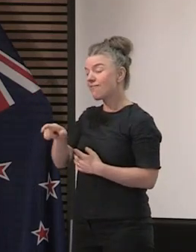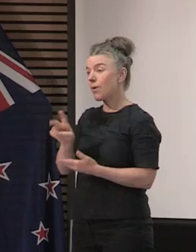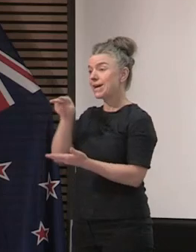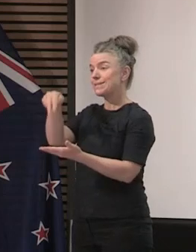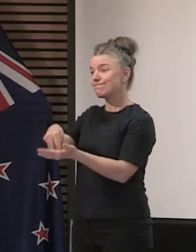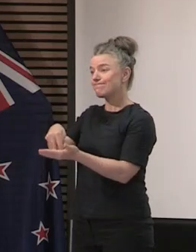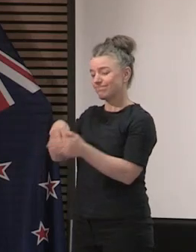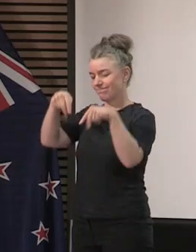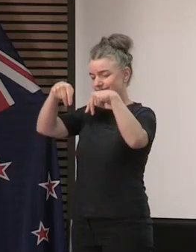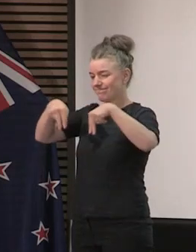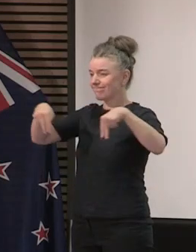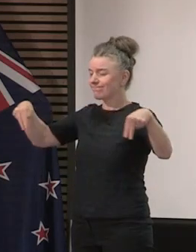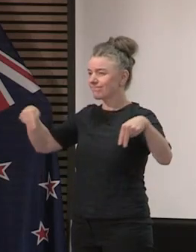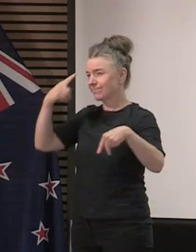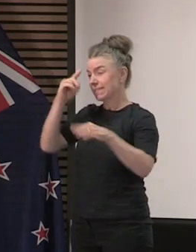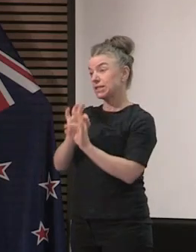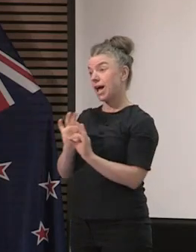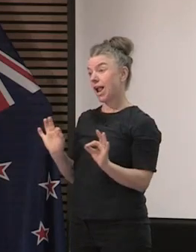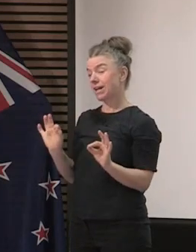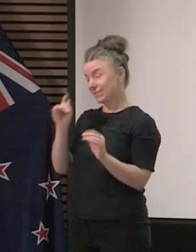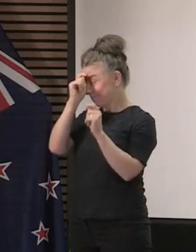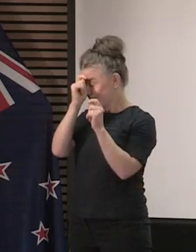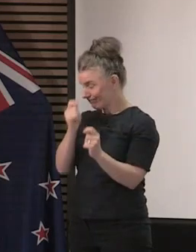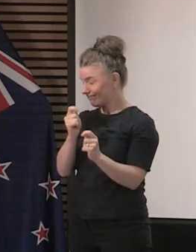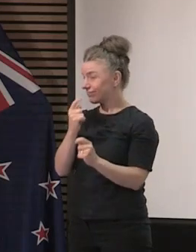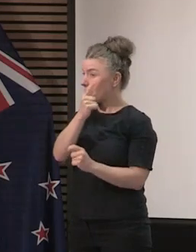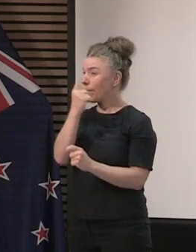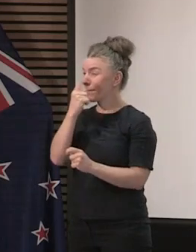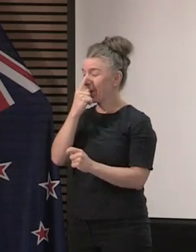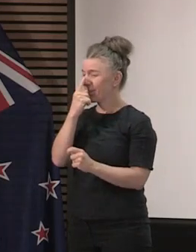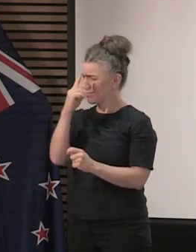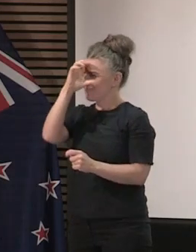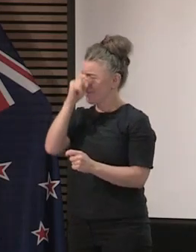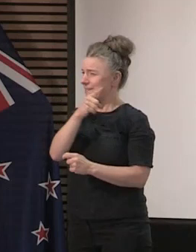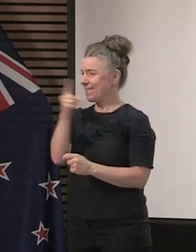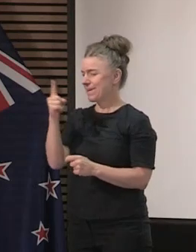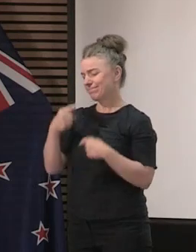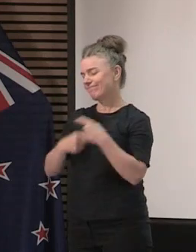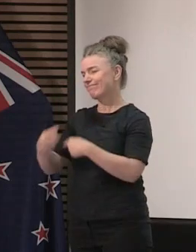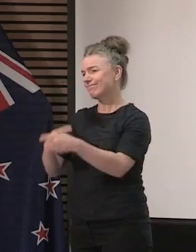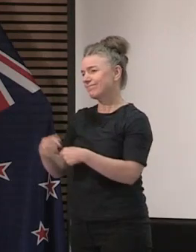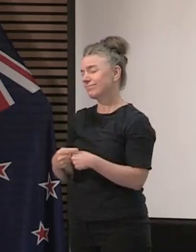collective. As dawn breaks, we can stand at the end offend those driveways and together